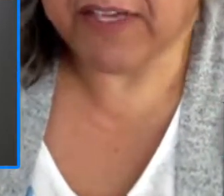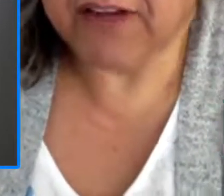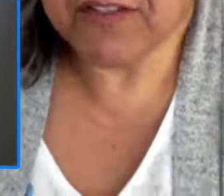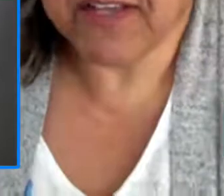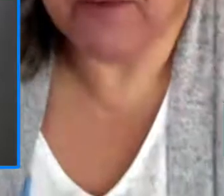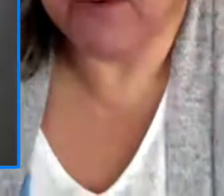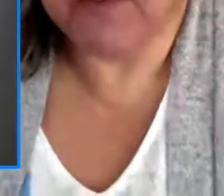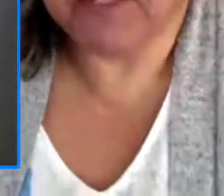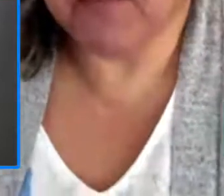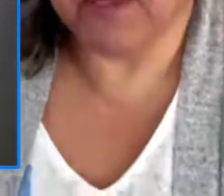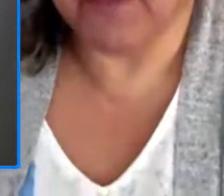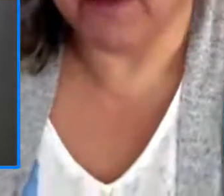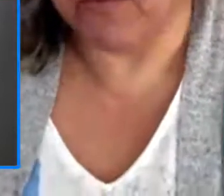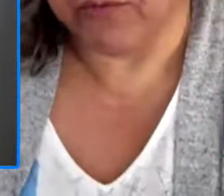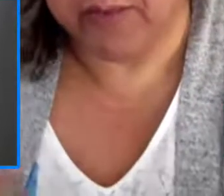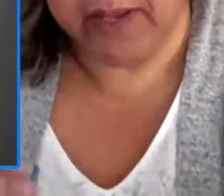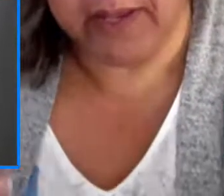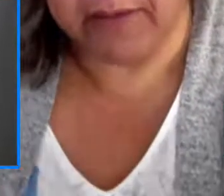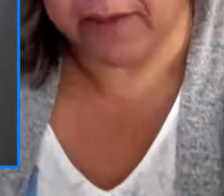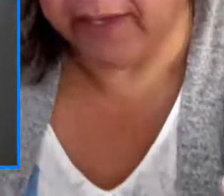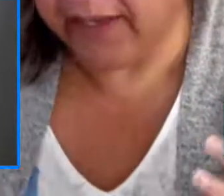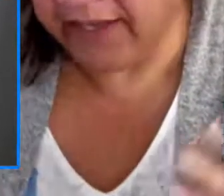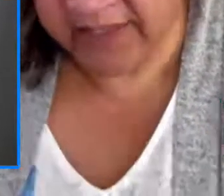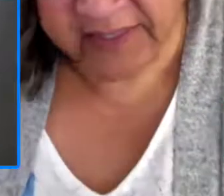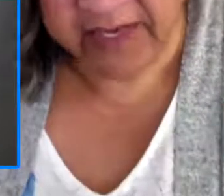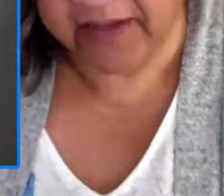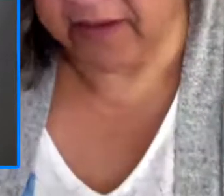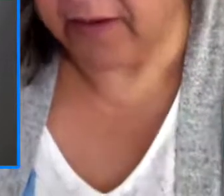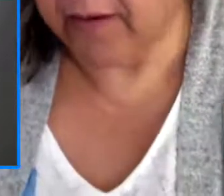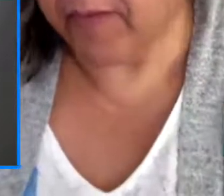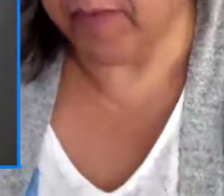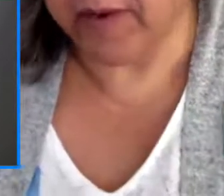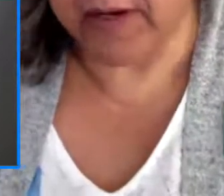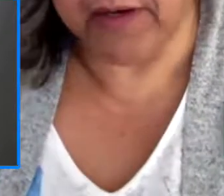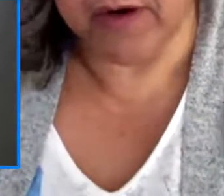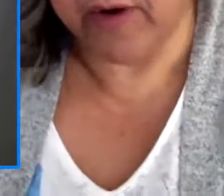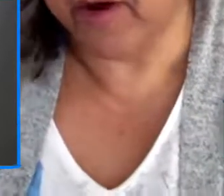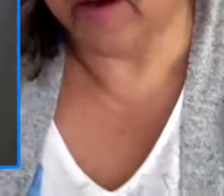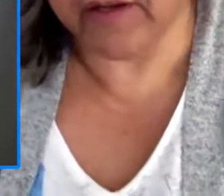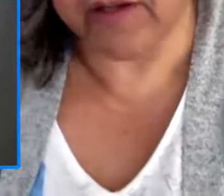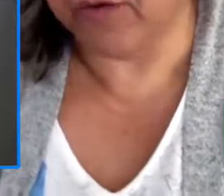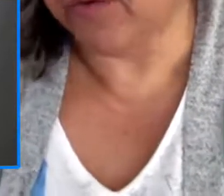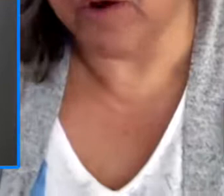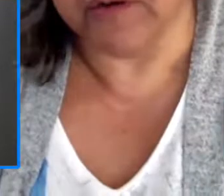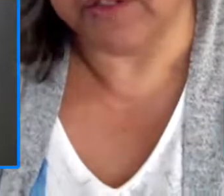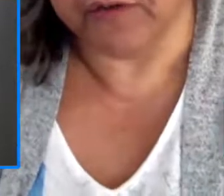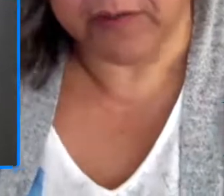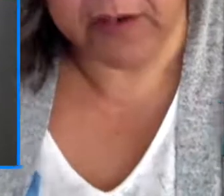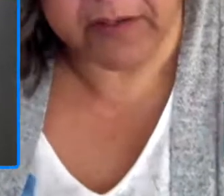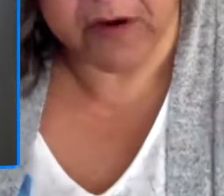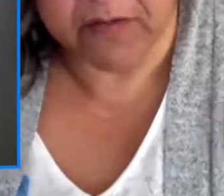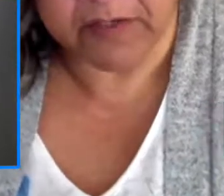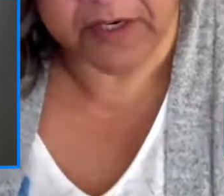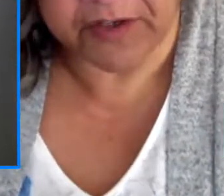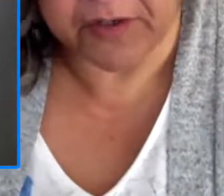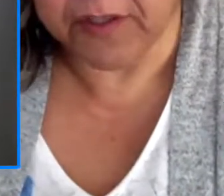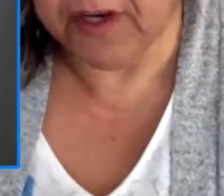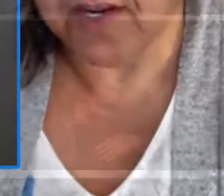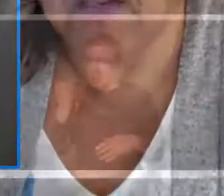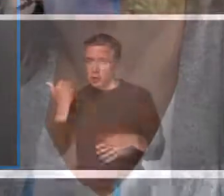sounds like it would be something that would be like easy, but, Erika, you know, 'cause you've been in these conversations,